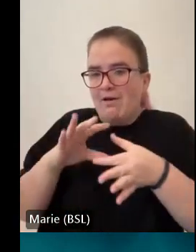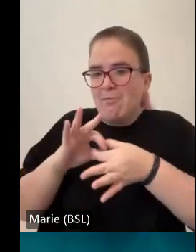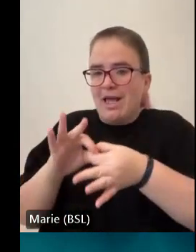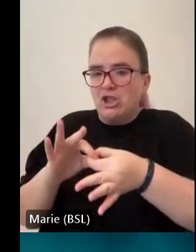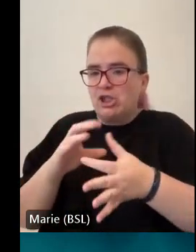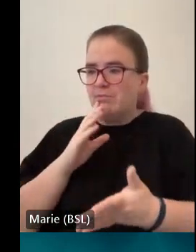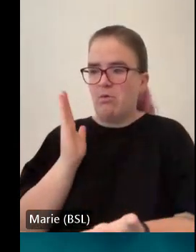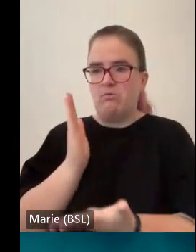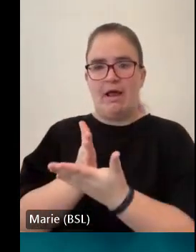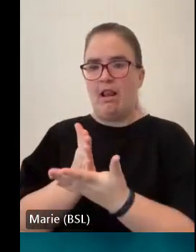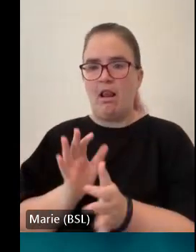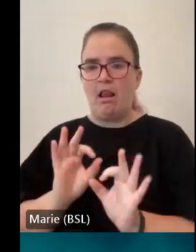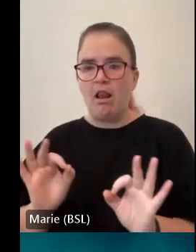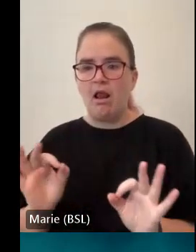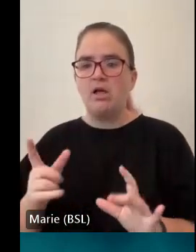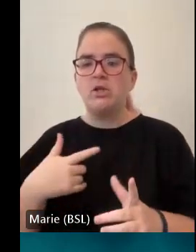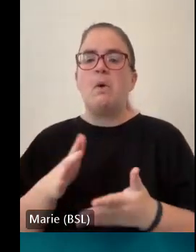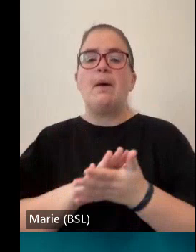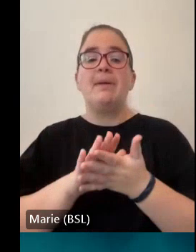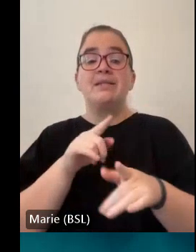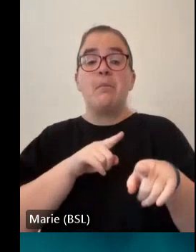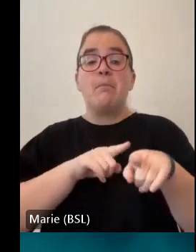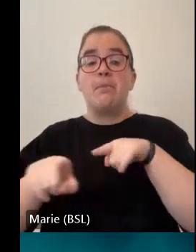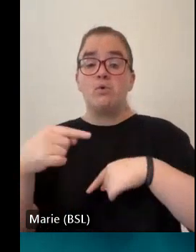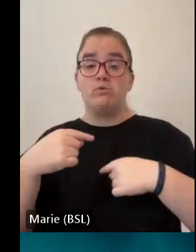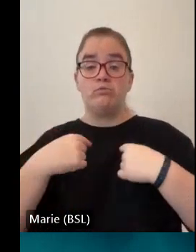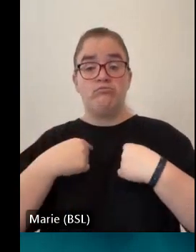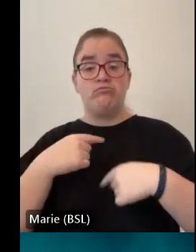And so we we spend a lot of our time dealing with that, that